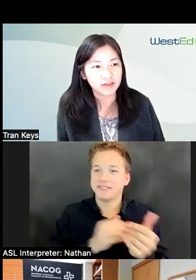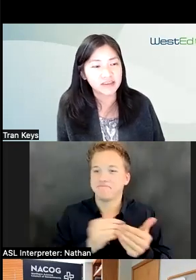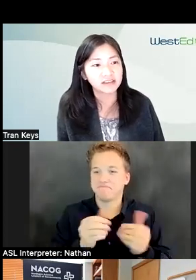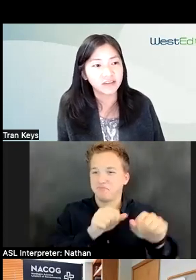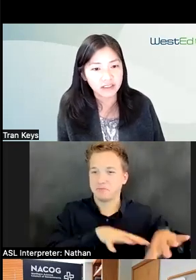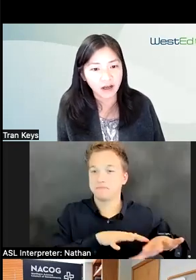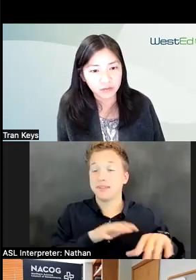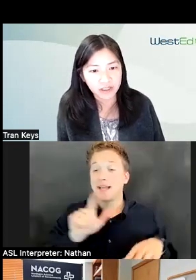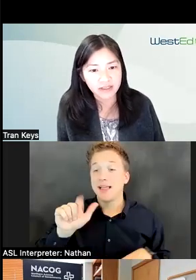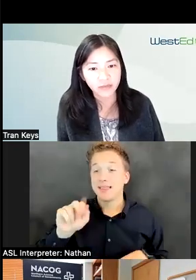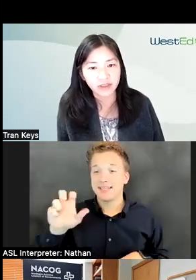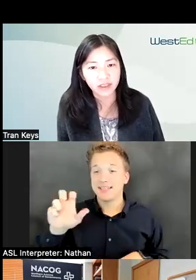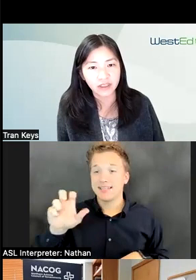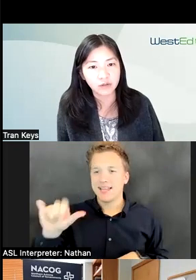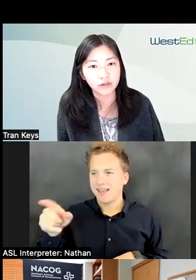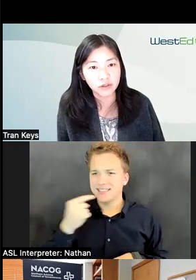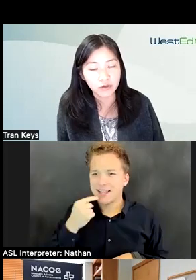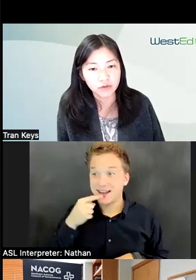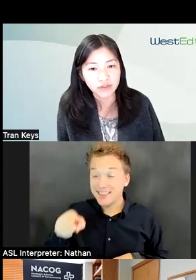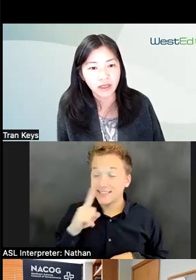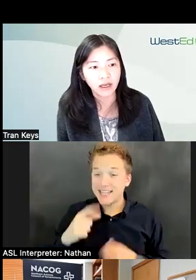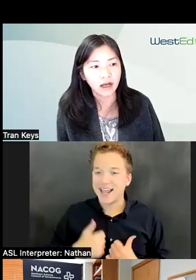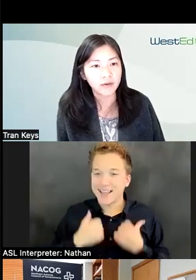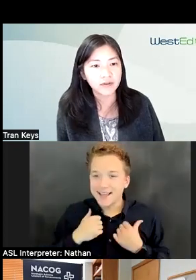this is a living document, something that you will use.